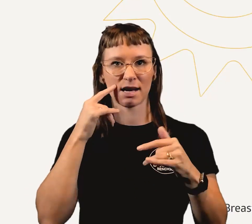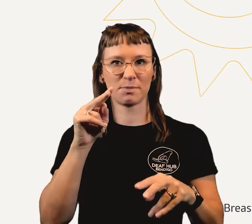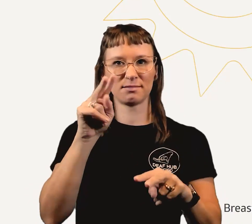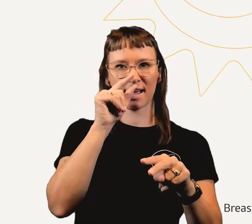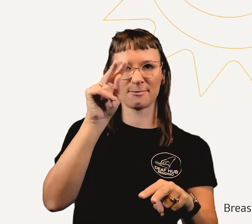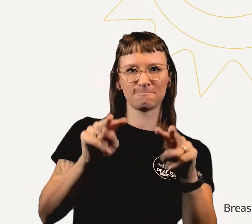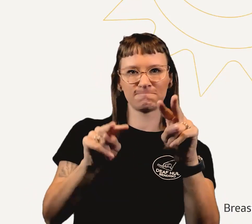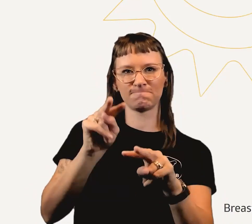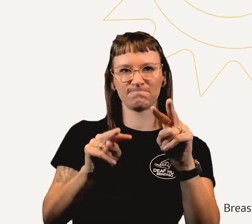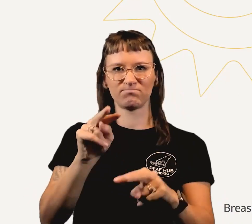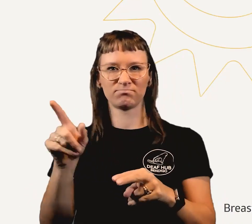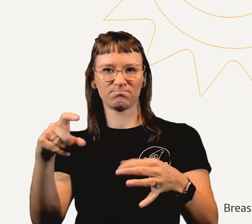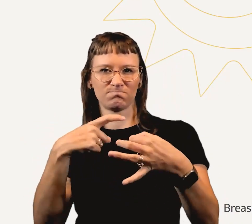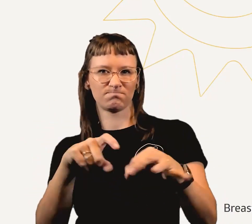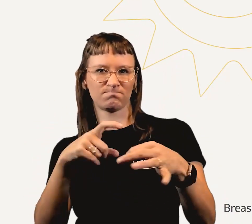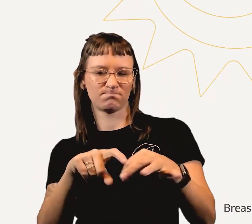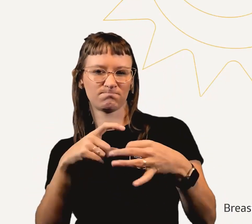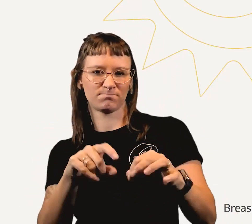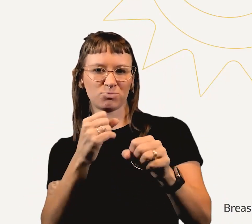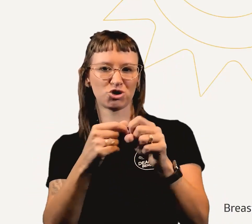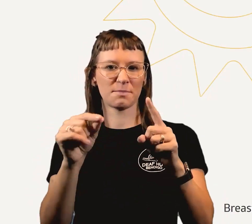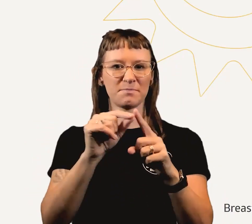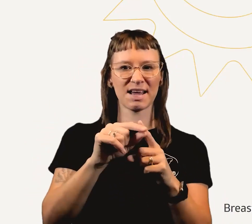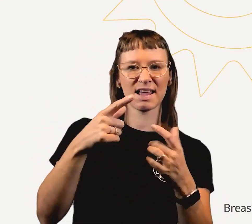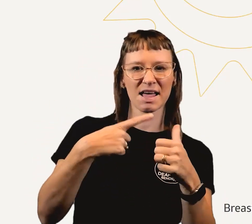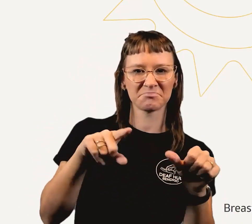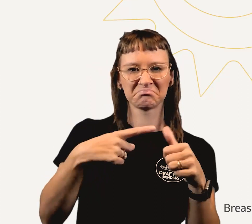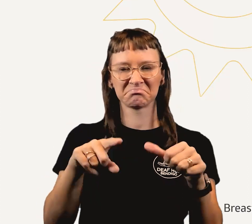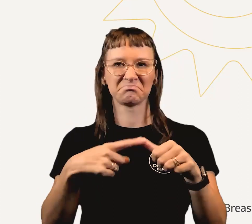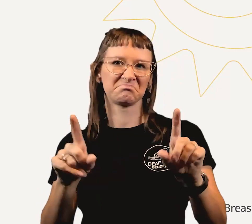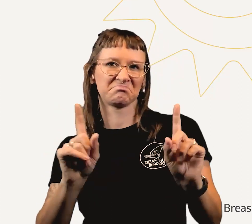can develop a risk profile to discuss with your doctor based on a series of questions.